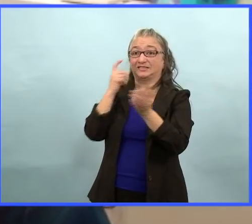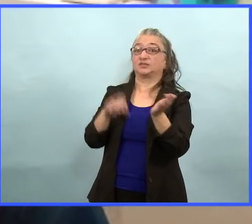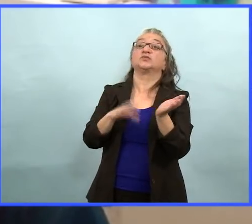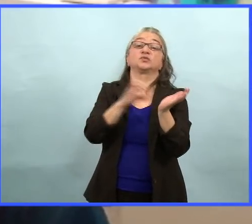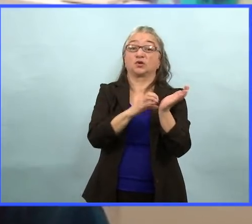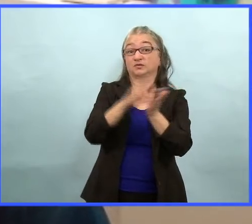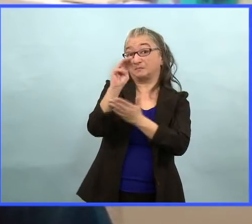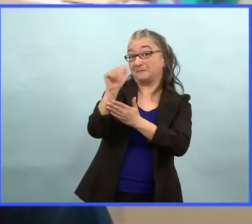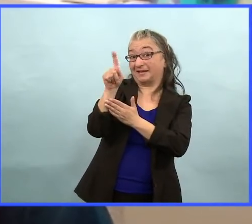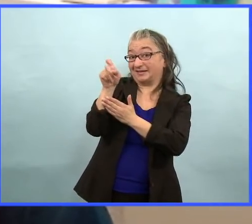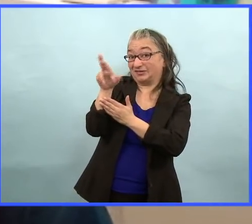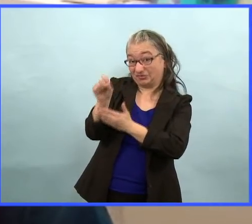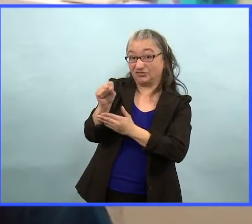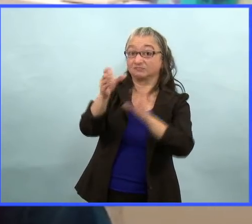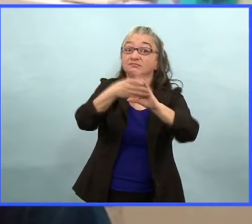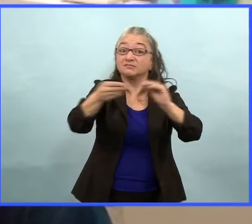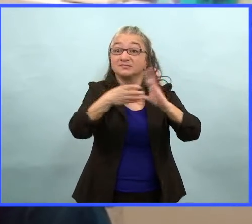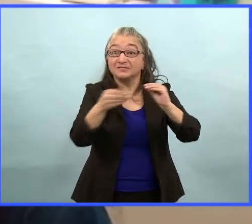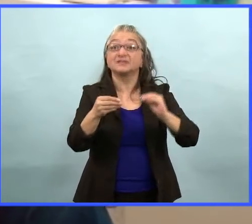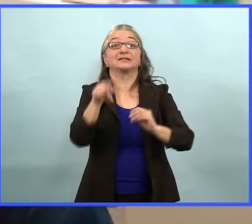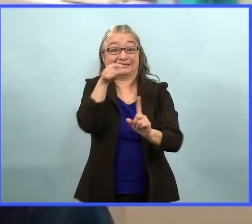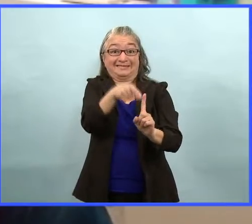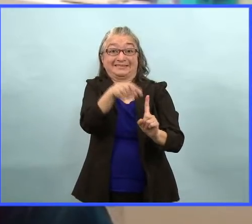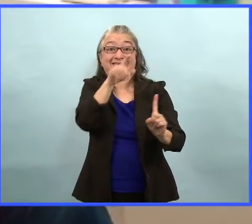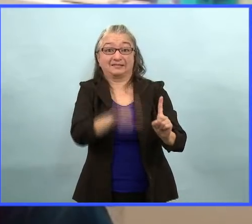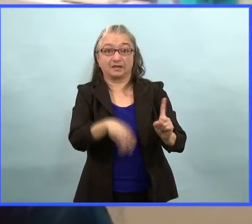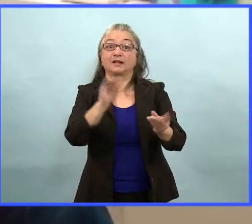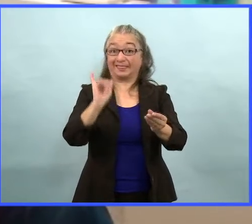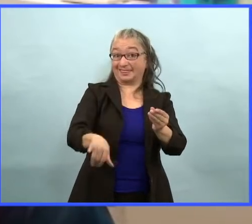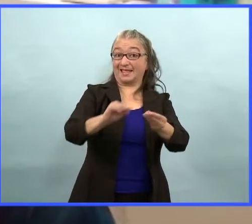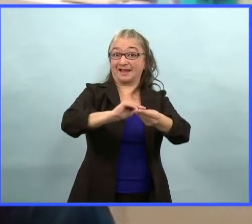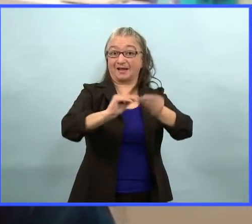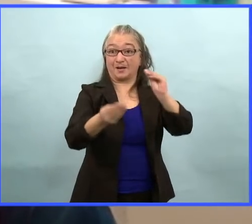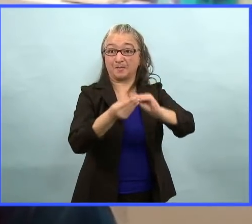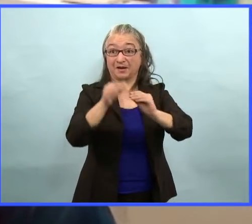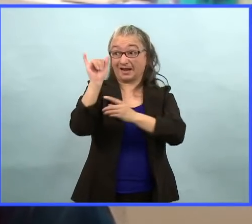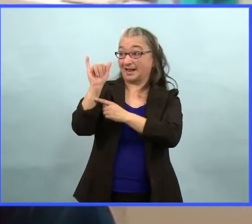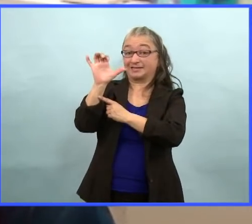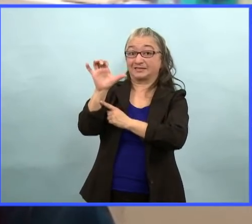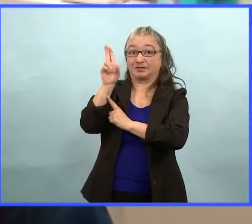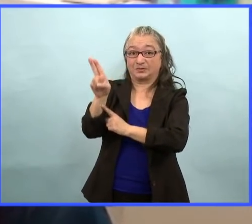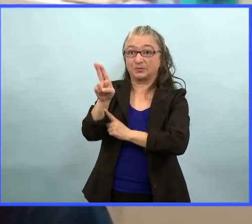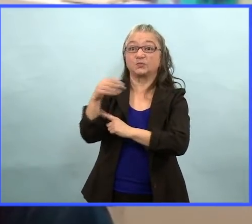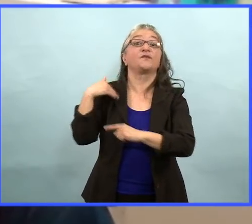proportion of the icu admissions actually due to covet as opposed to incidental code